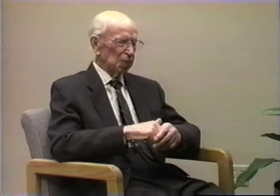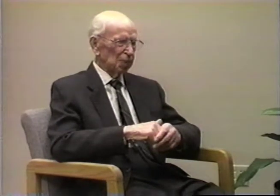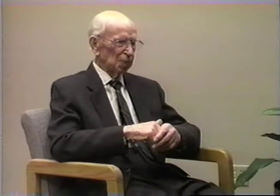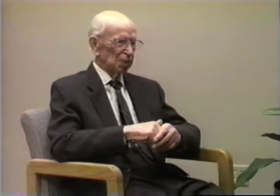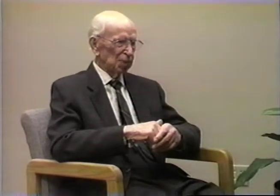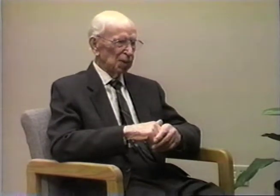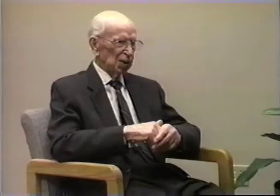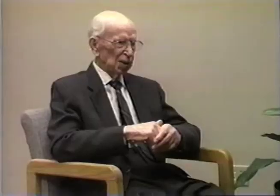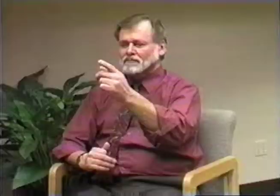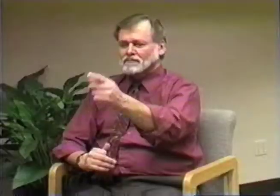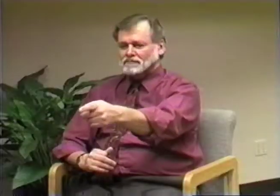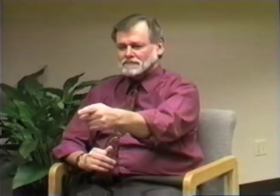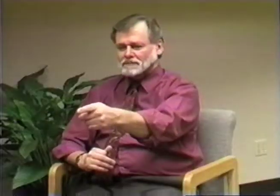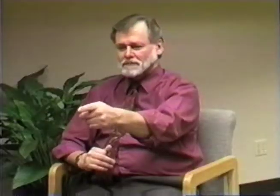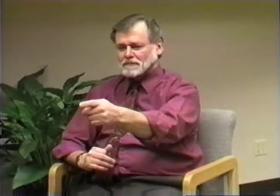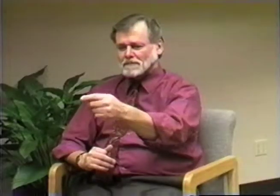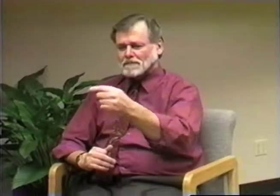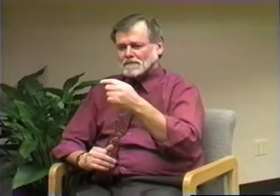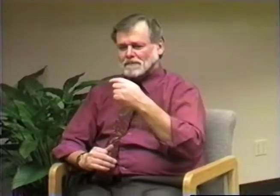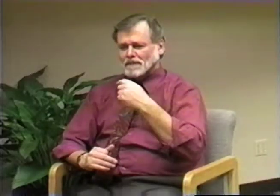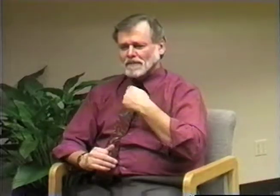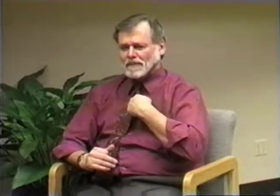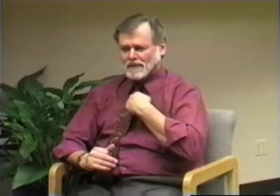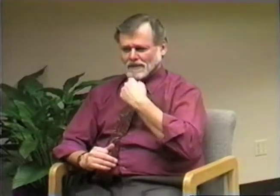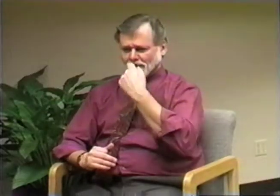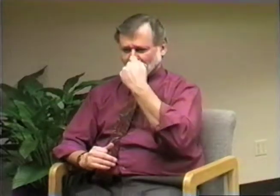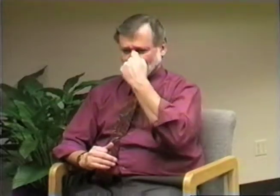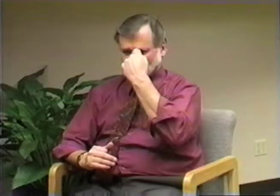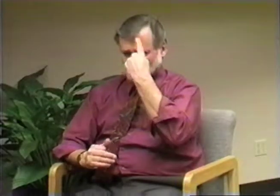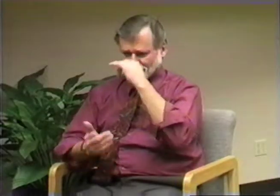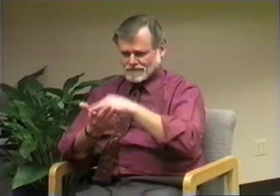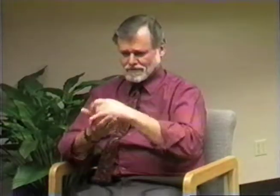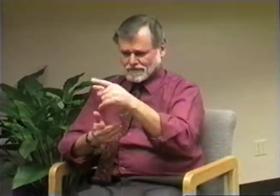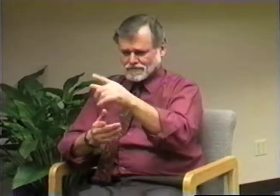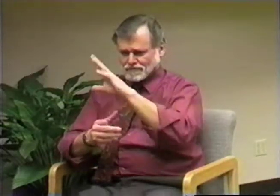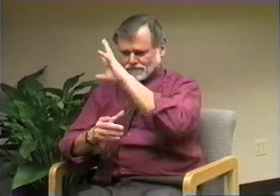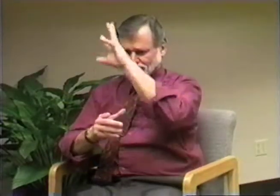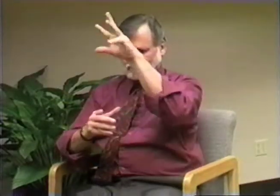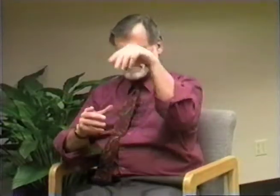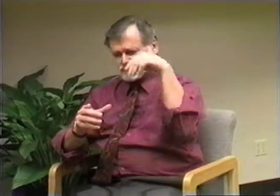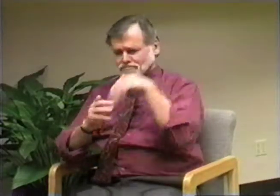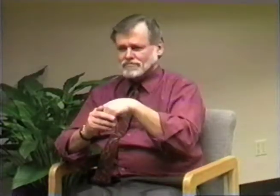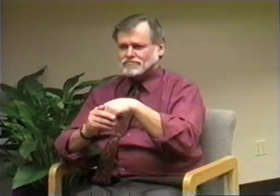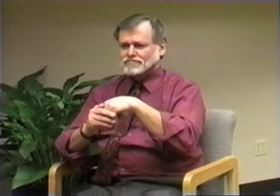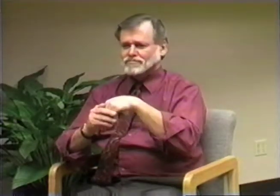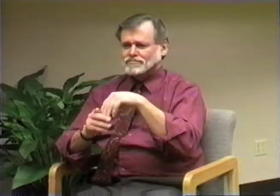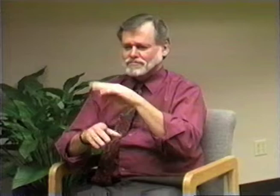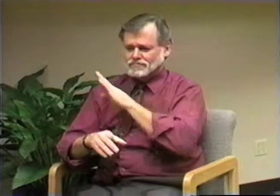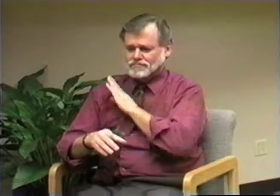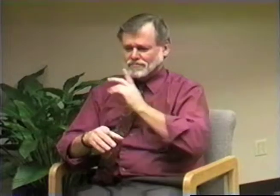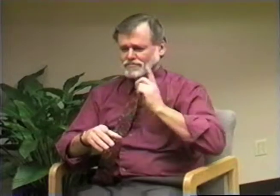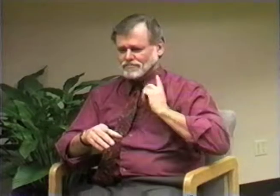I understand that you are involved with the board of trustees